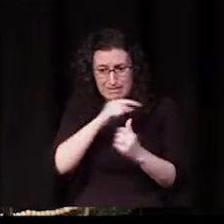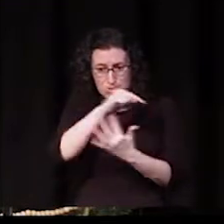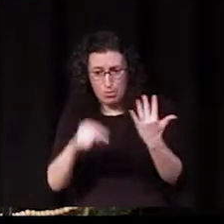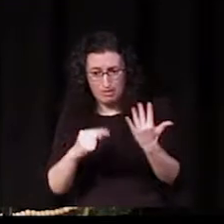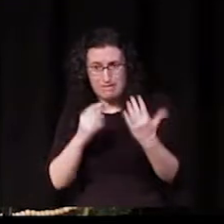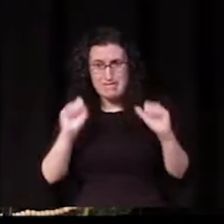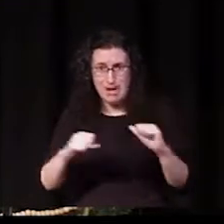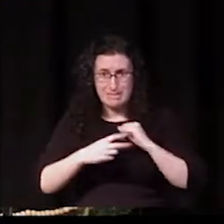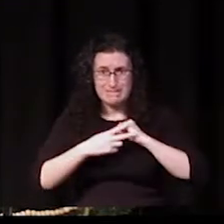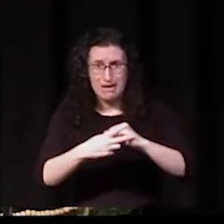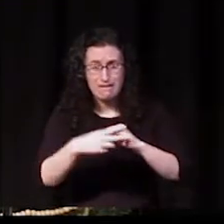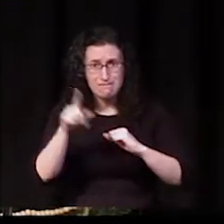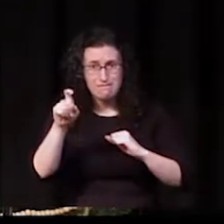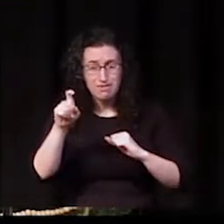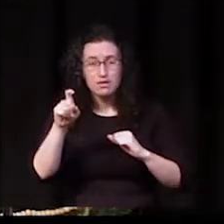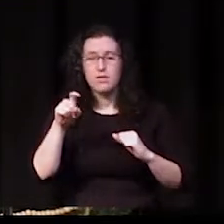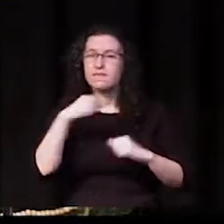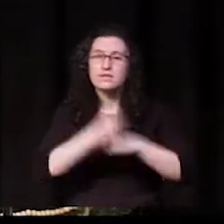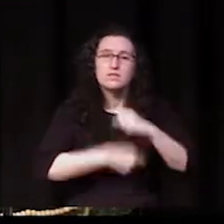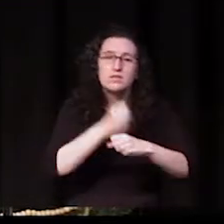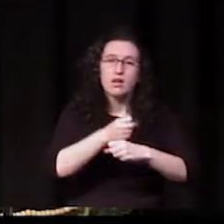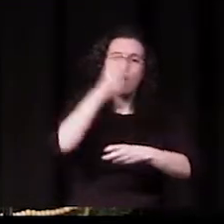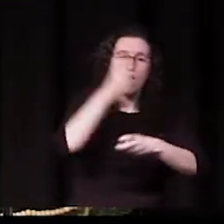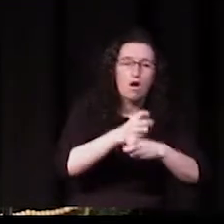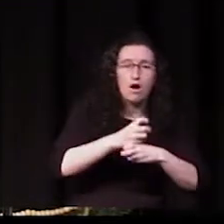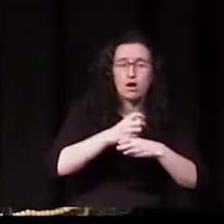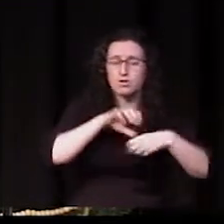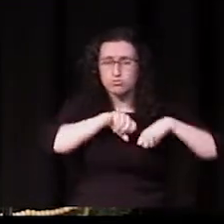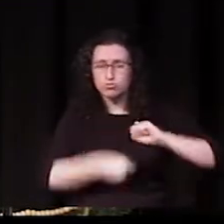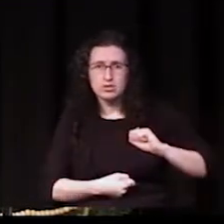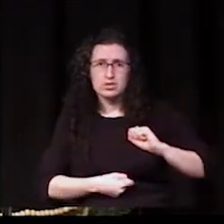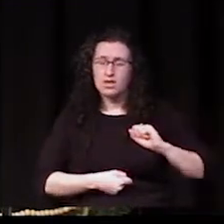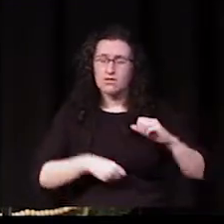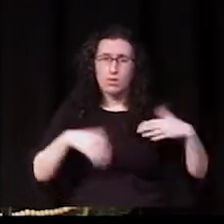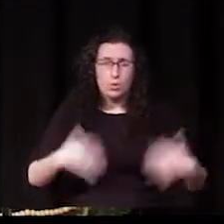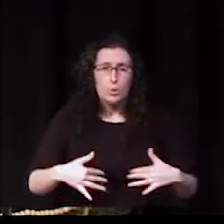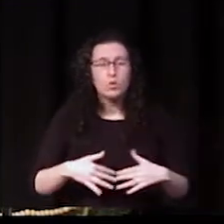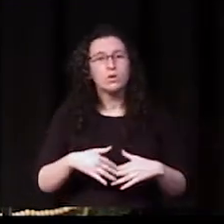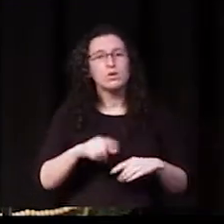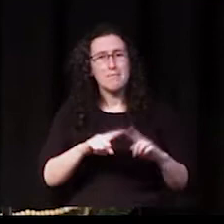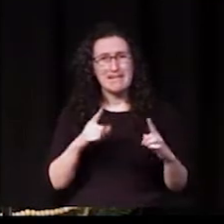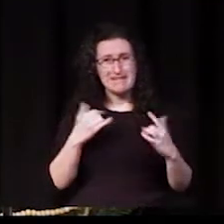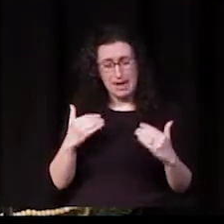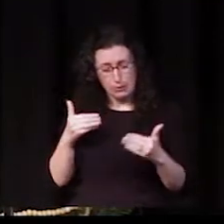and loss, and grief, and hardship, and as we stand on the cusp of 2021, we acknowledge